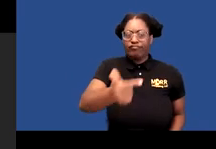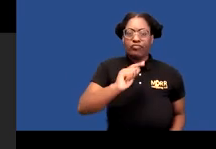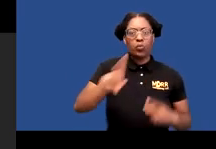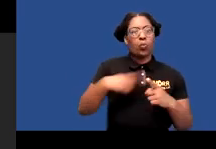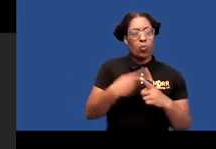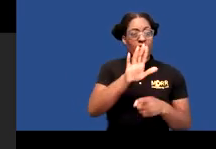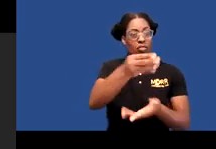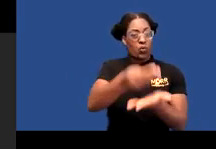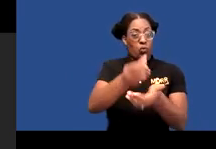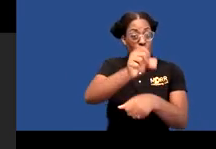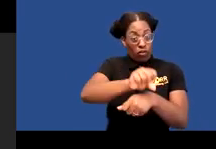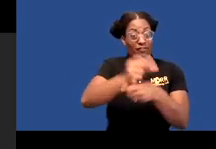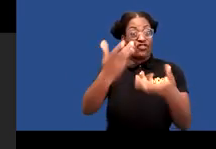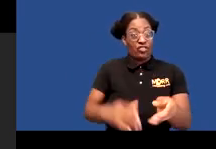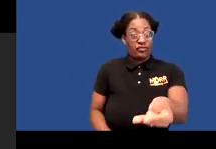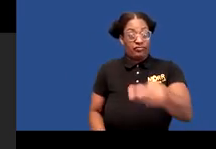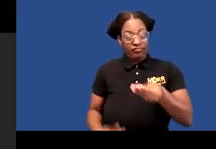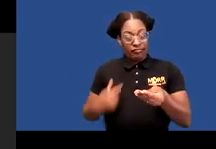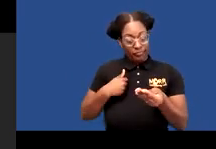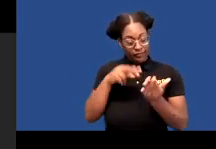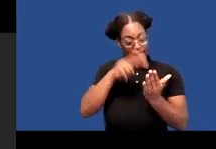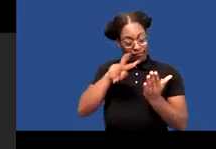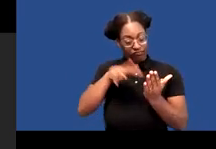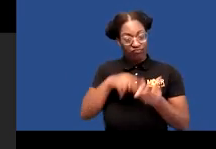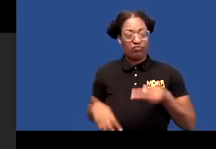A tiny percentage, just 3 of our participants,